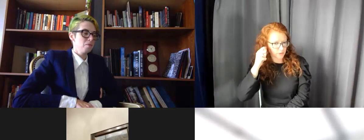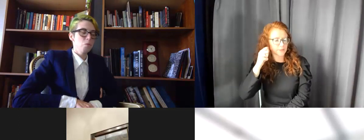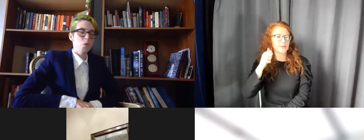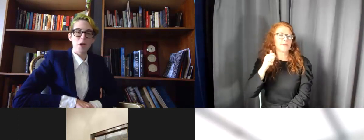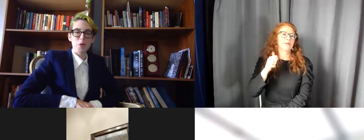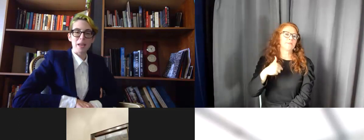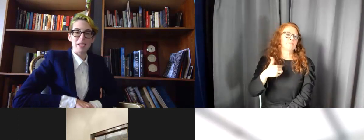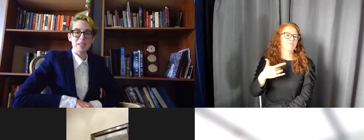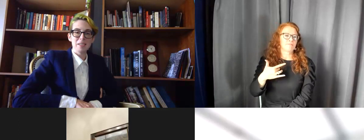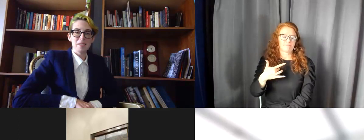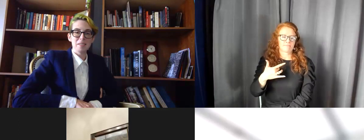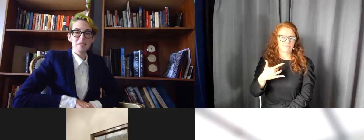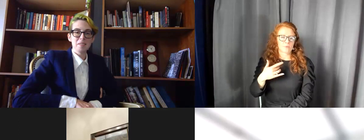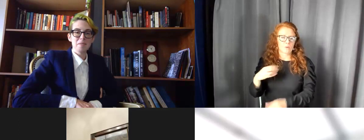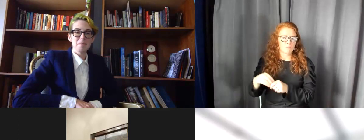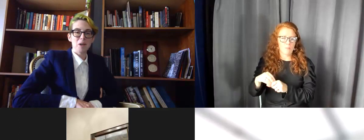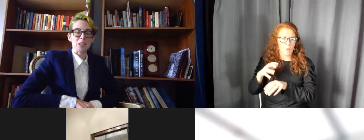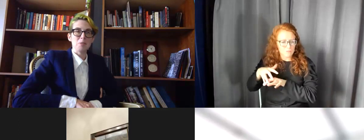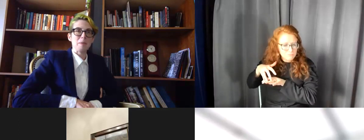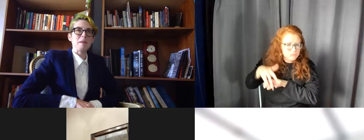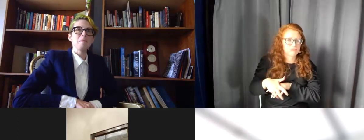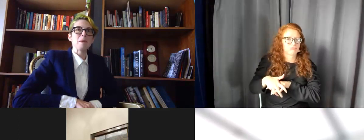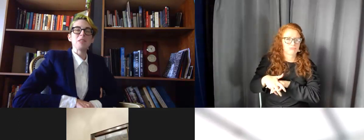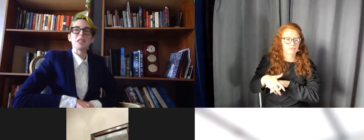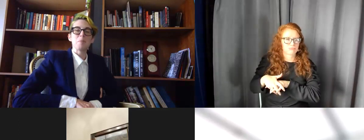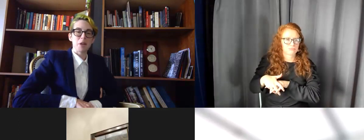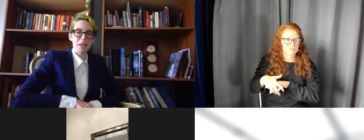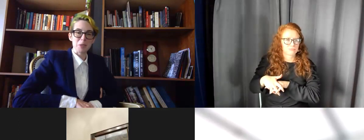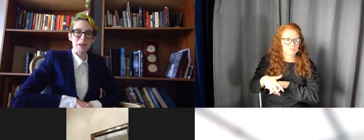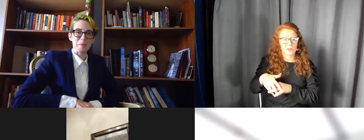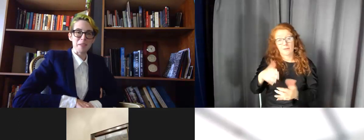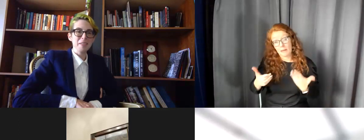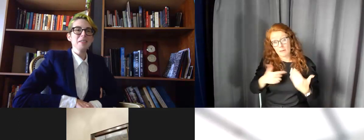Farrah Garland: more ingrained. Also, maybe maybe just the upbringing as well. But